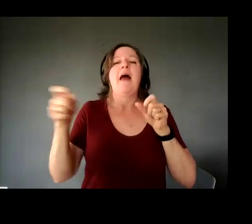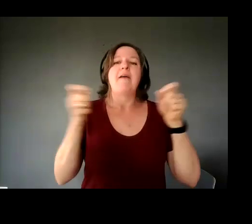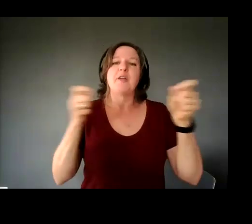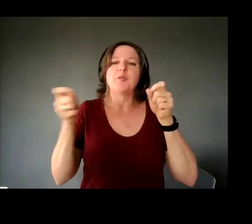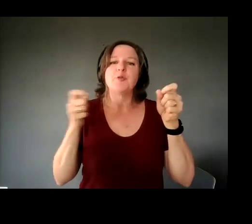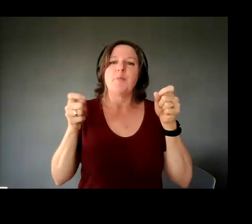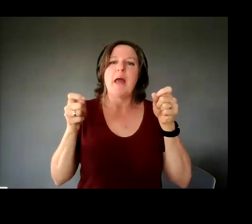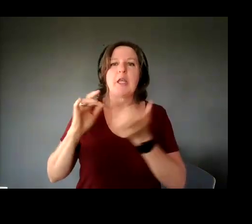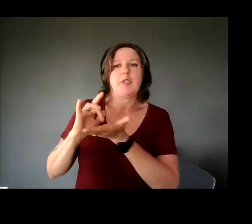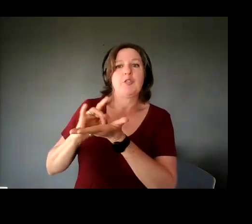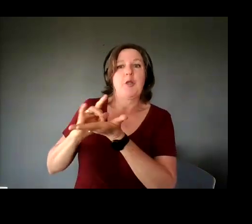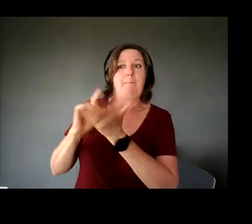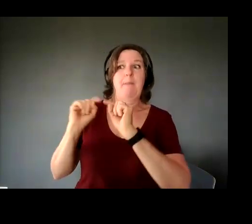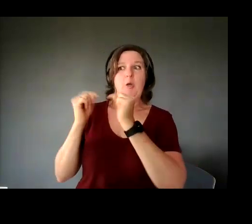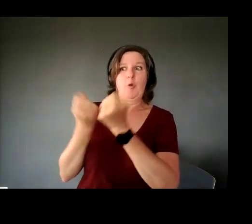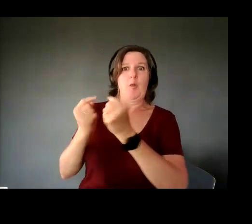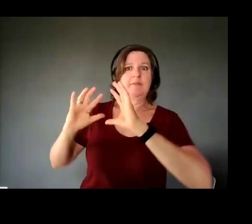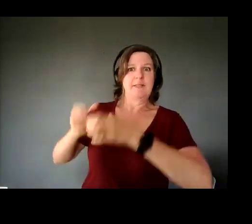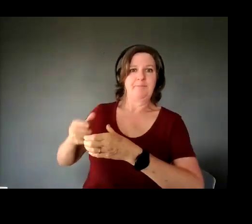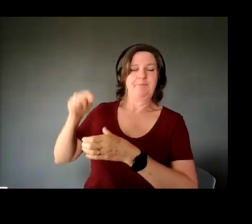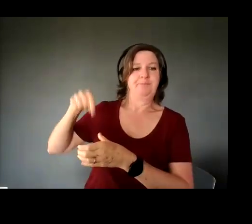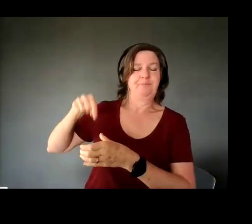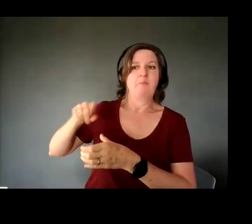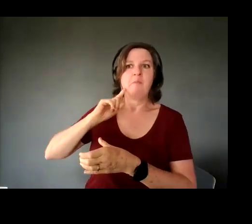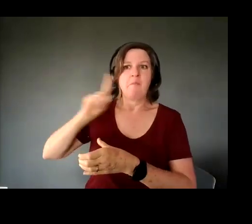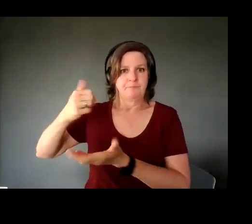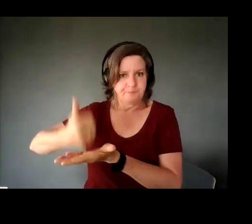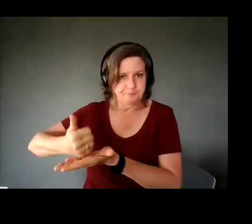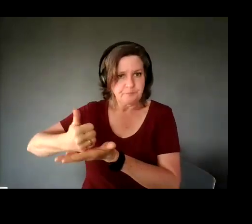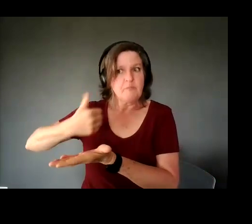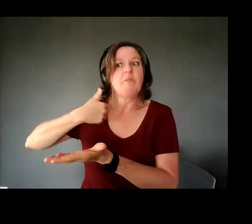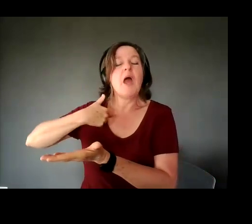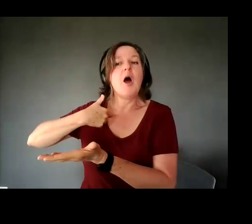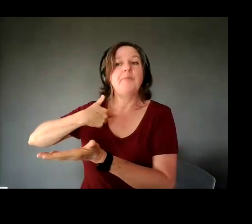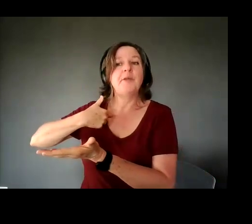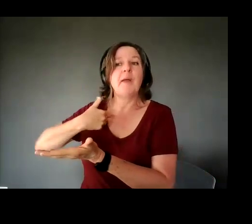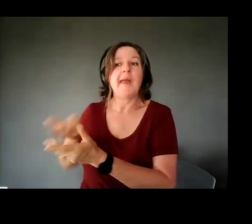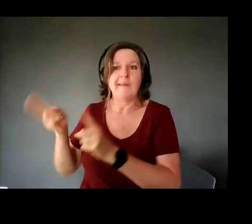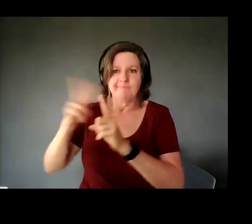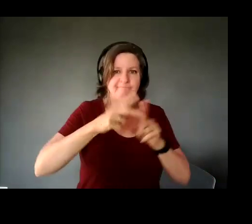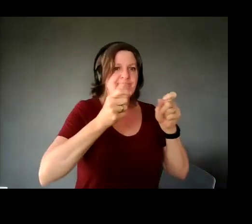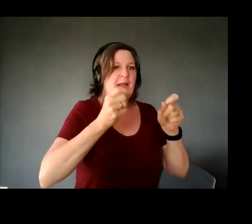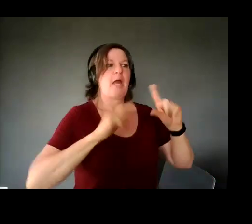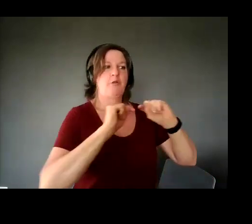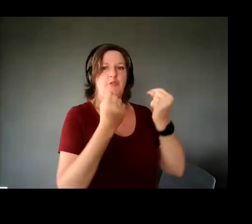medical team and that really helped me manage my own team at work. So there's so much overlap